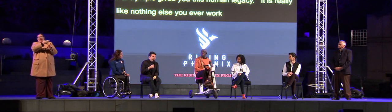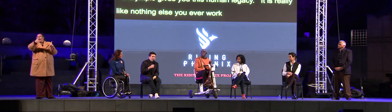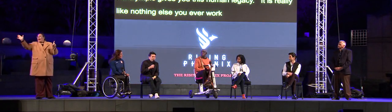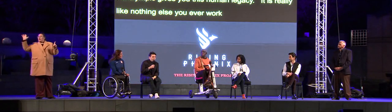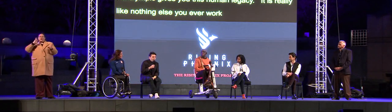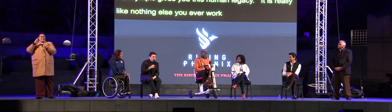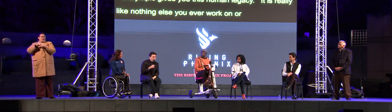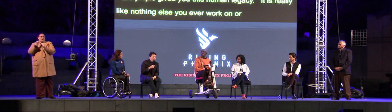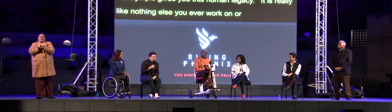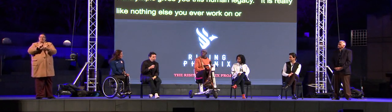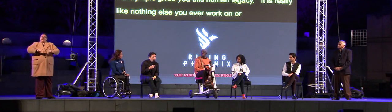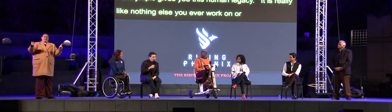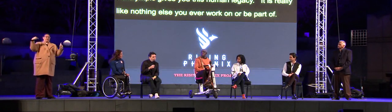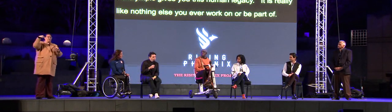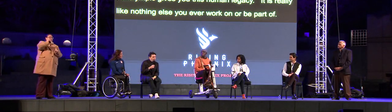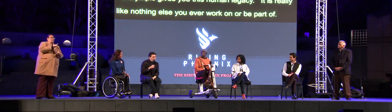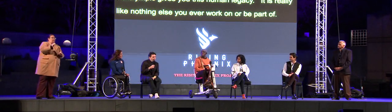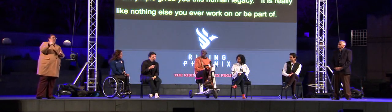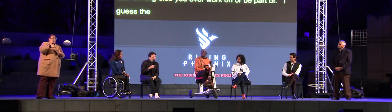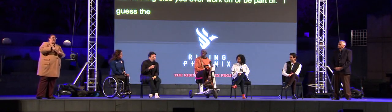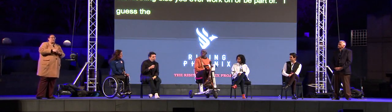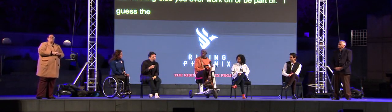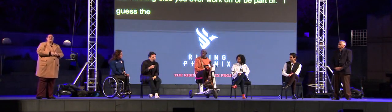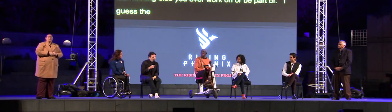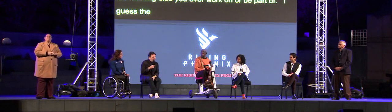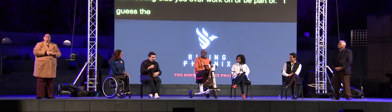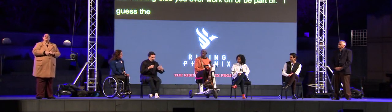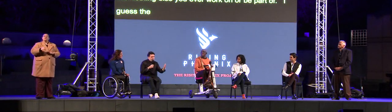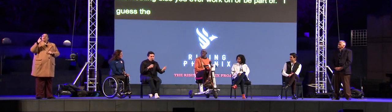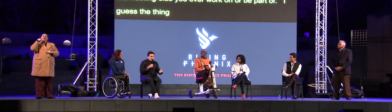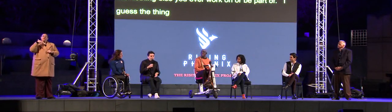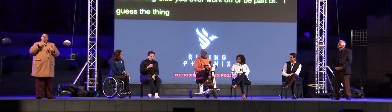I guess, the thing for me as an outsider would